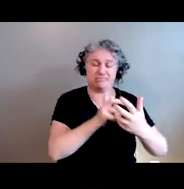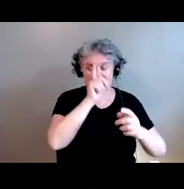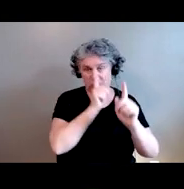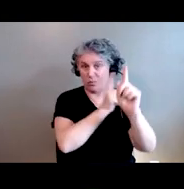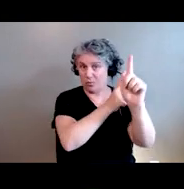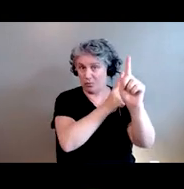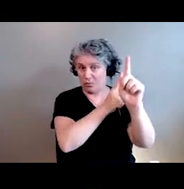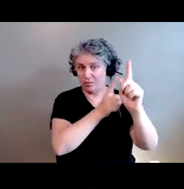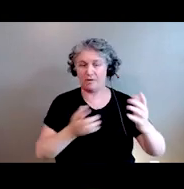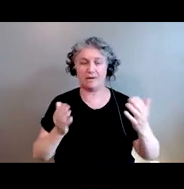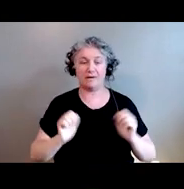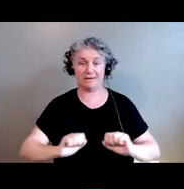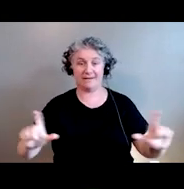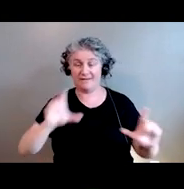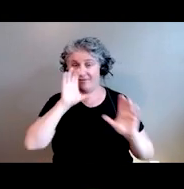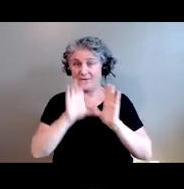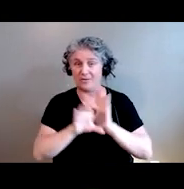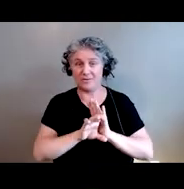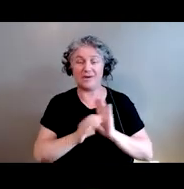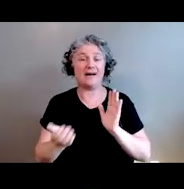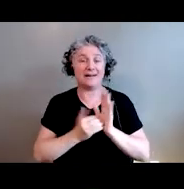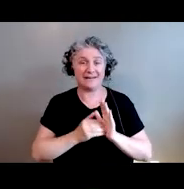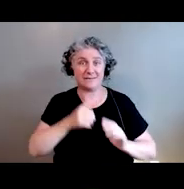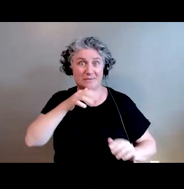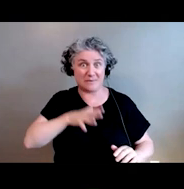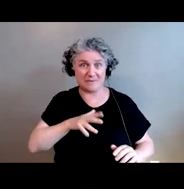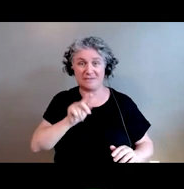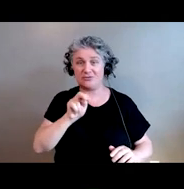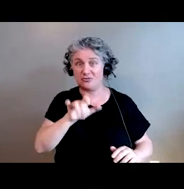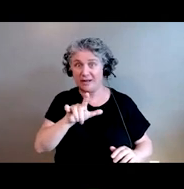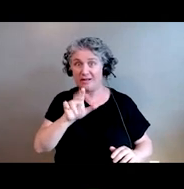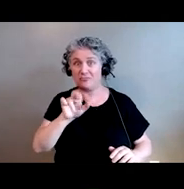But this time it's sitting on top of an 8,000 foot mountain, river group made up of her